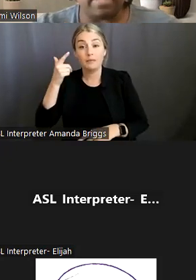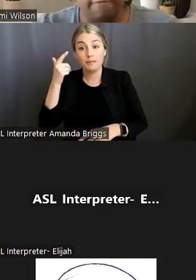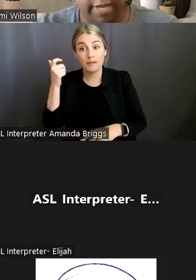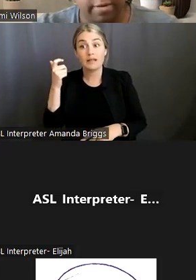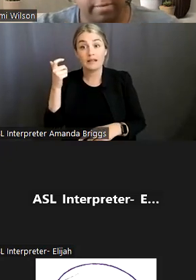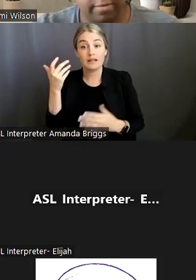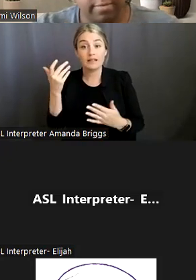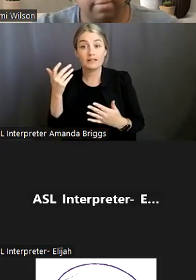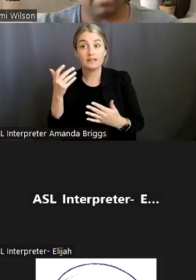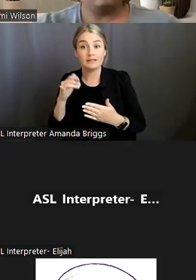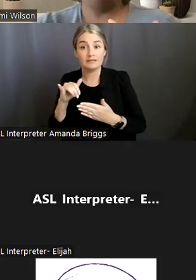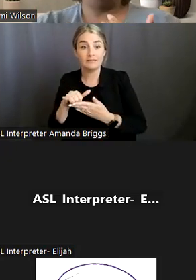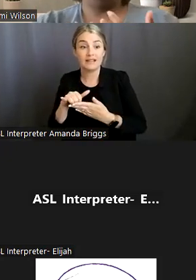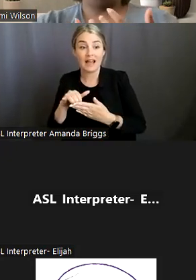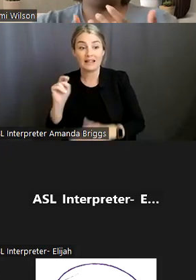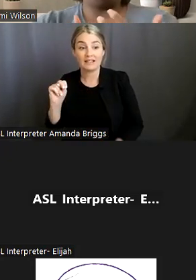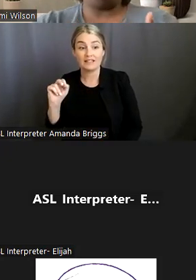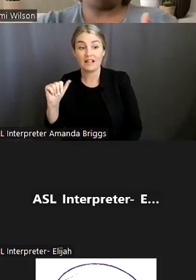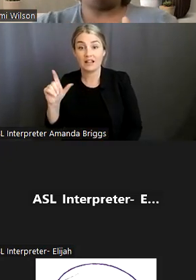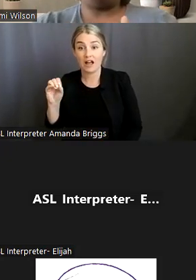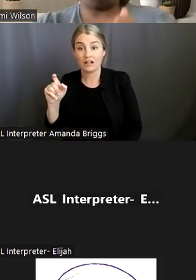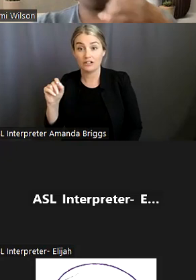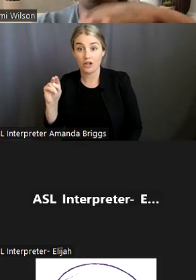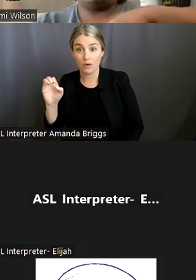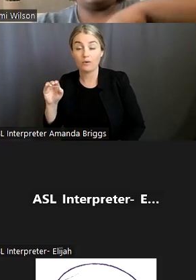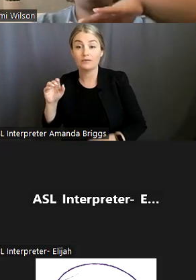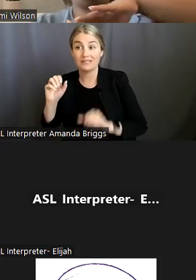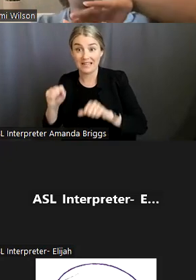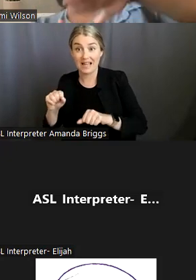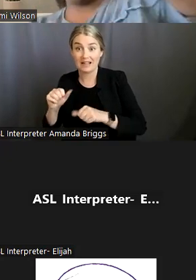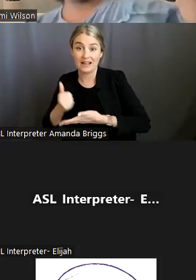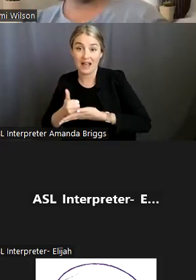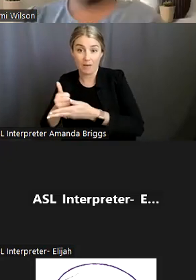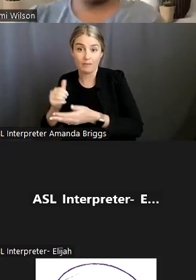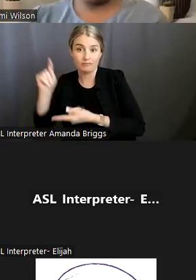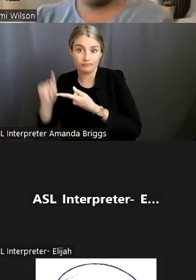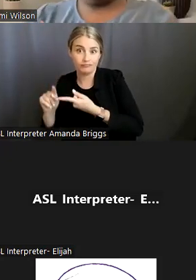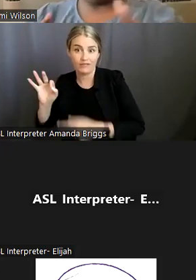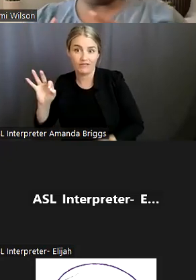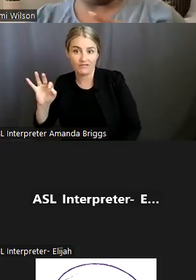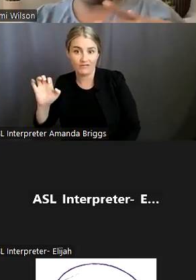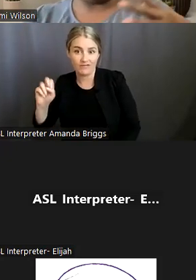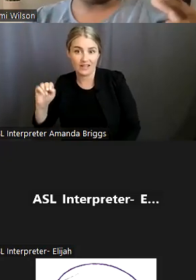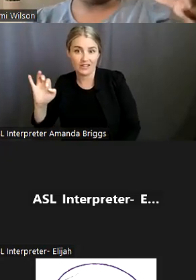of the fentanyl. It would not do anything as far as